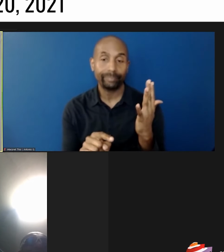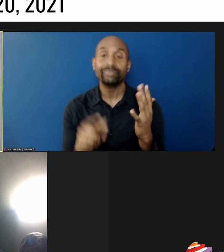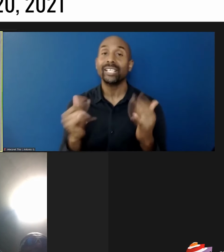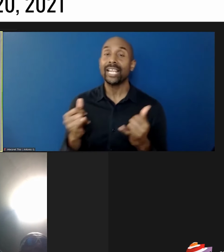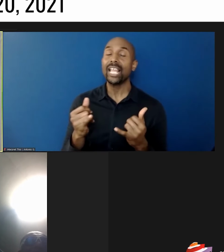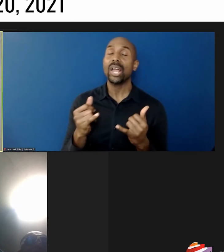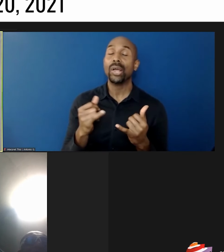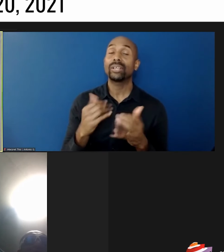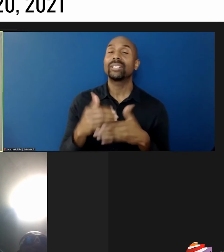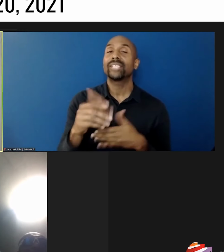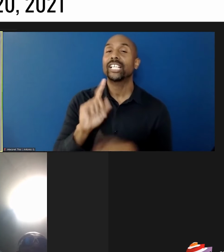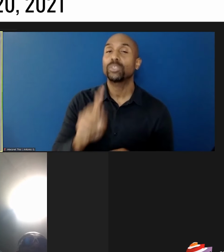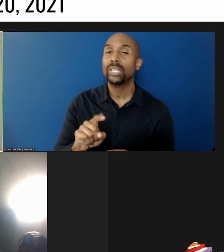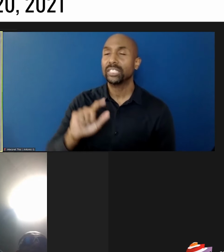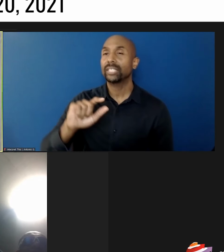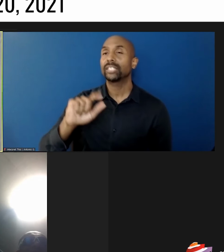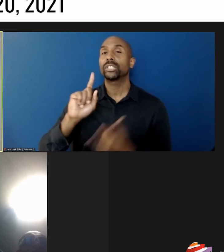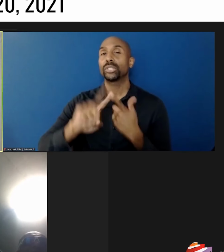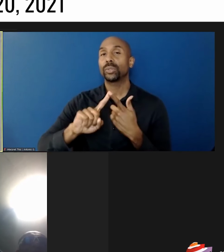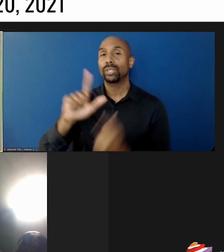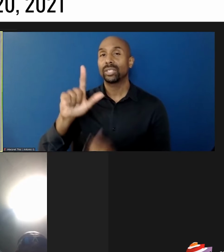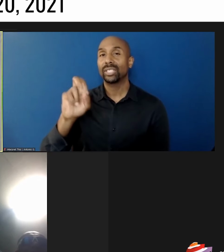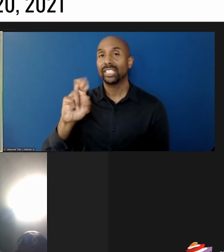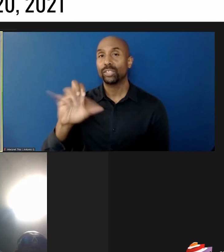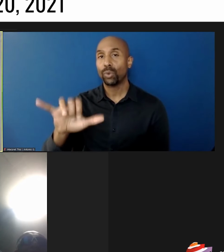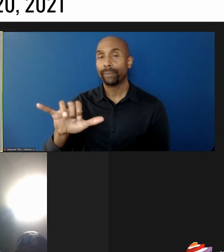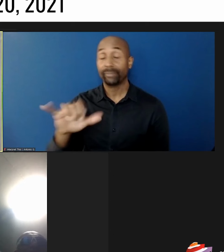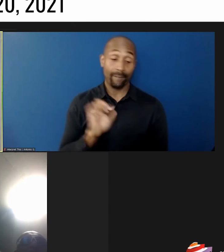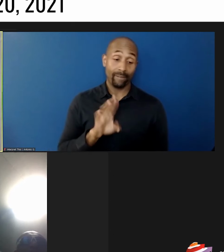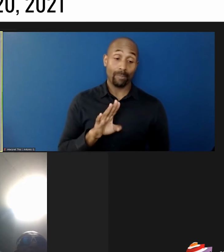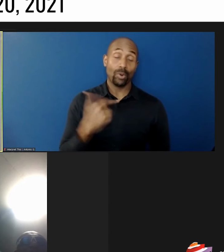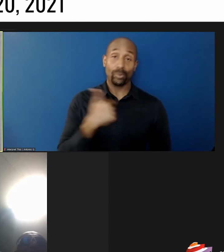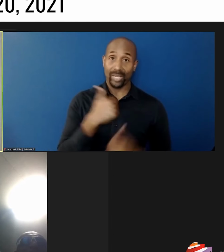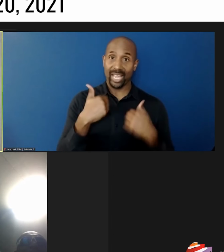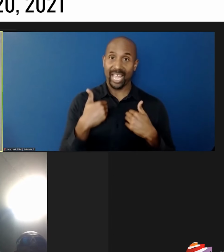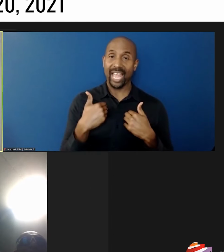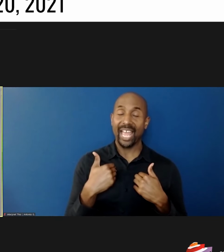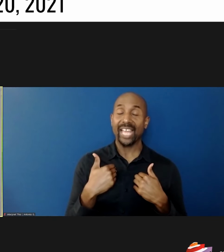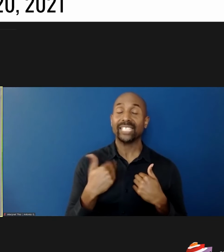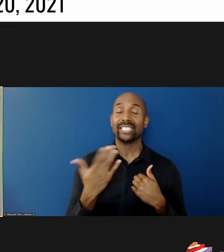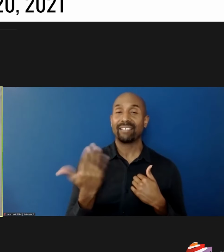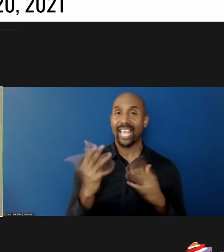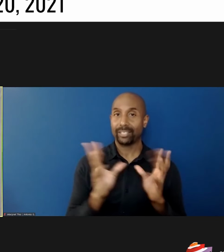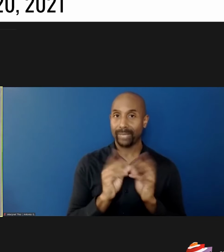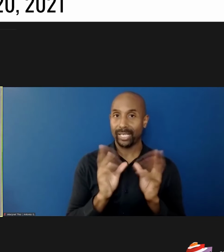in the session in February we had discussed together and you had mentioned specifically